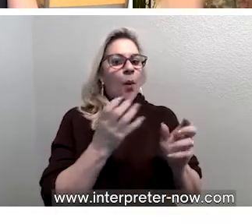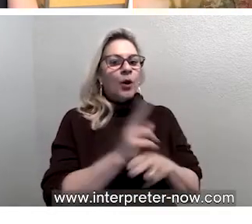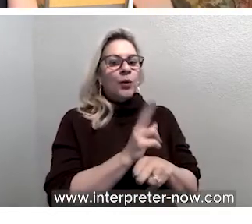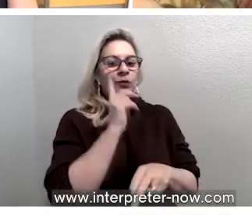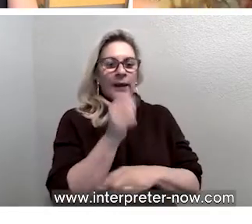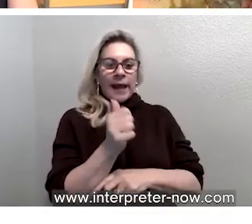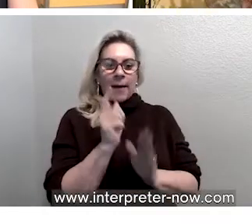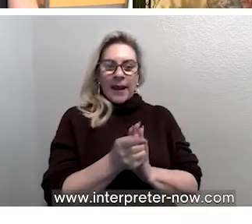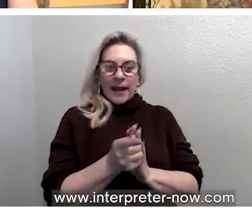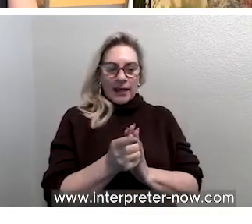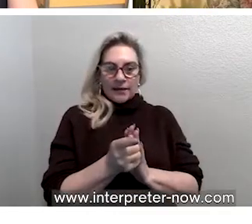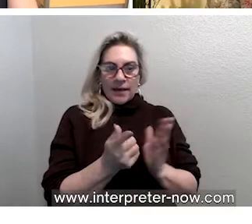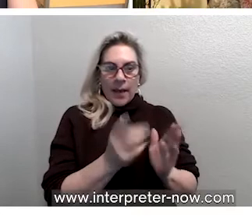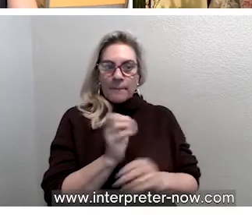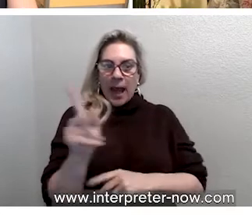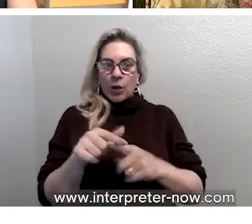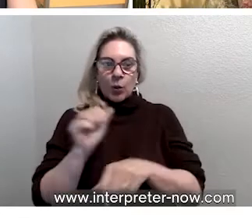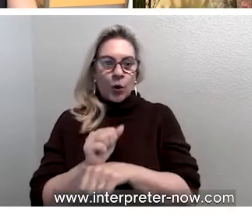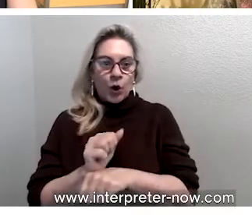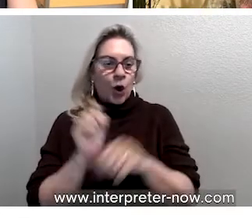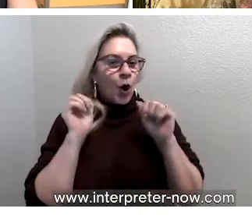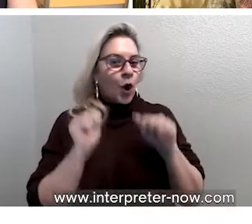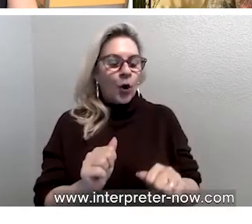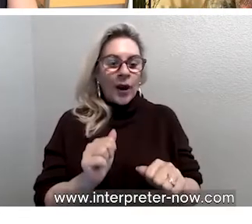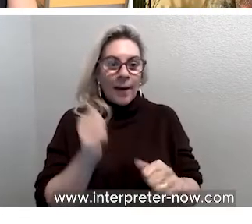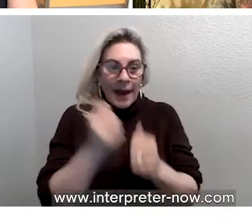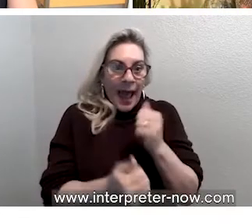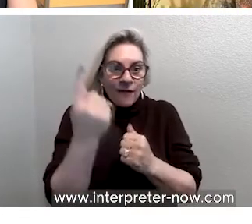So it really could be anyone, and everyone will benefit from this space.